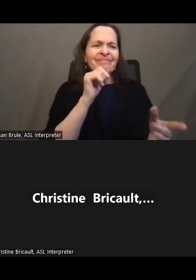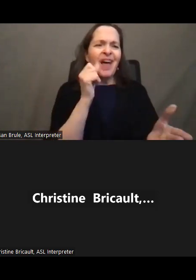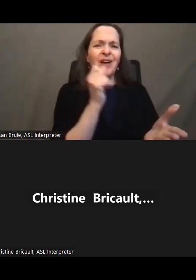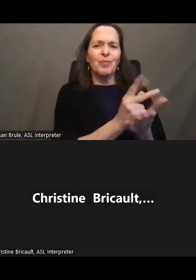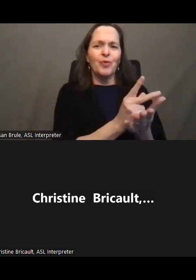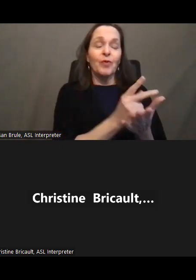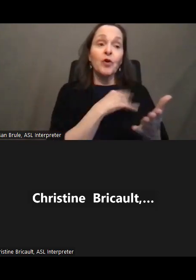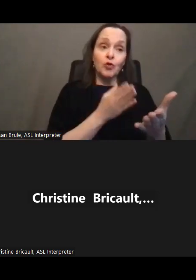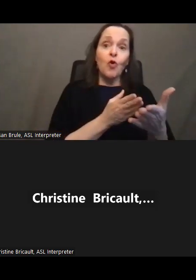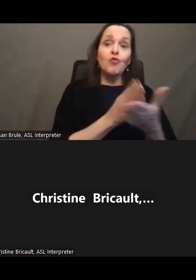That should go in your letter.